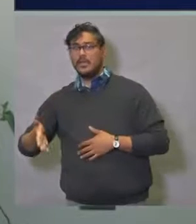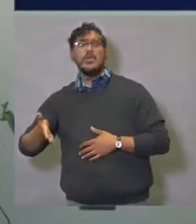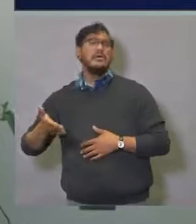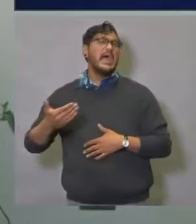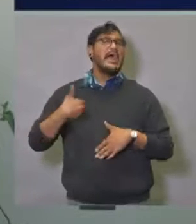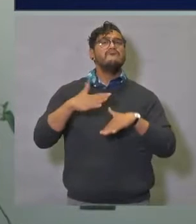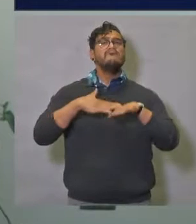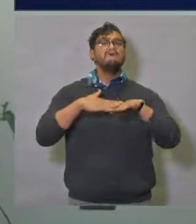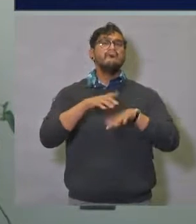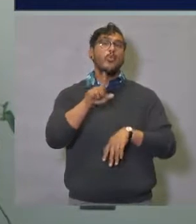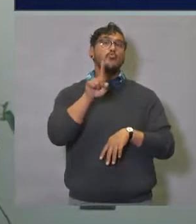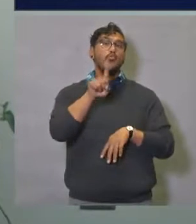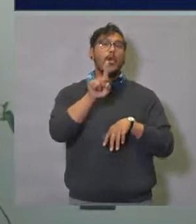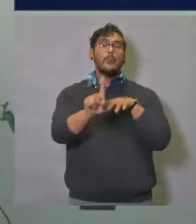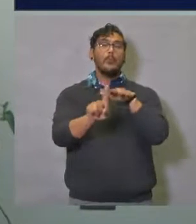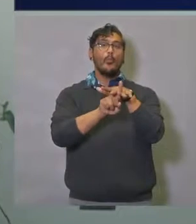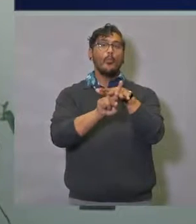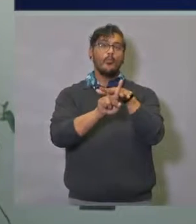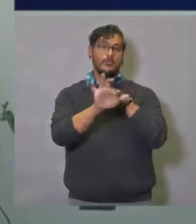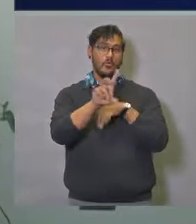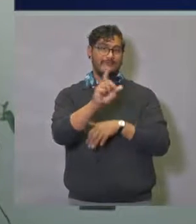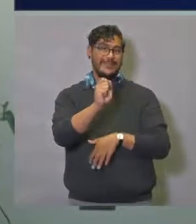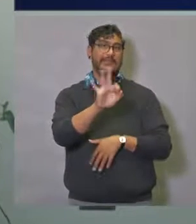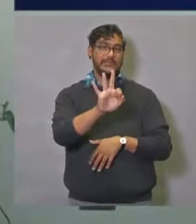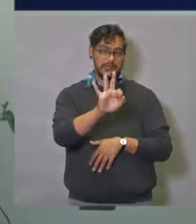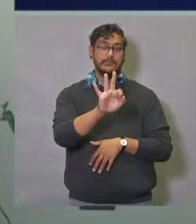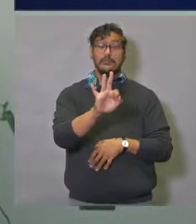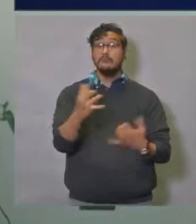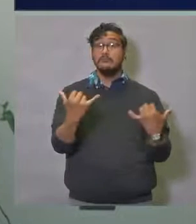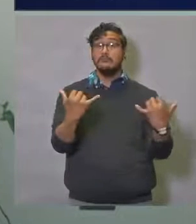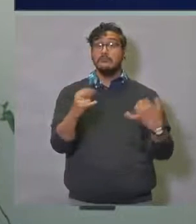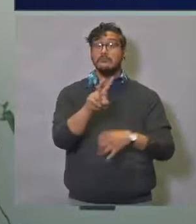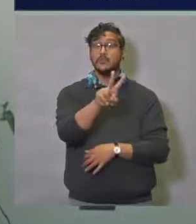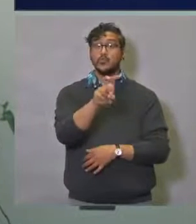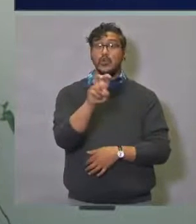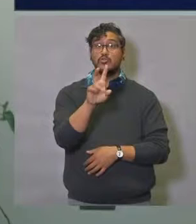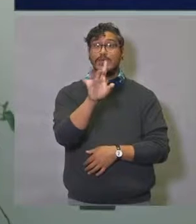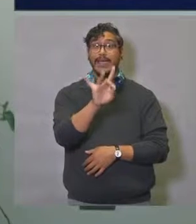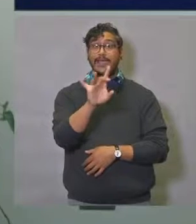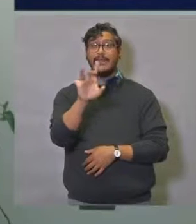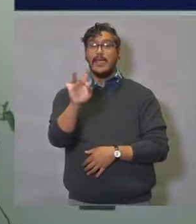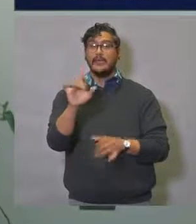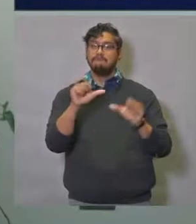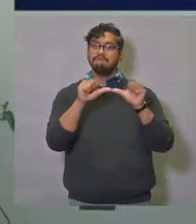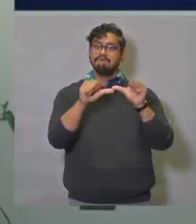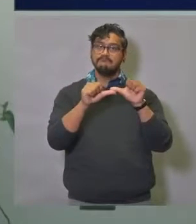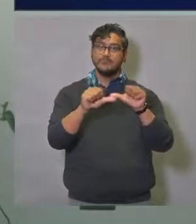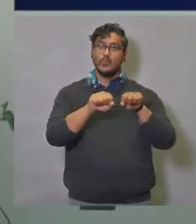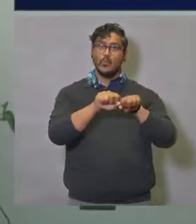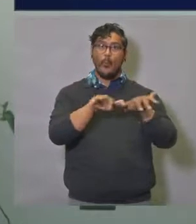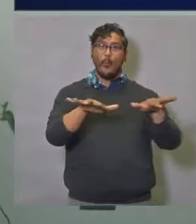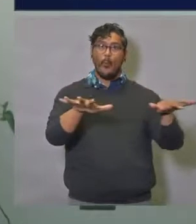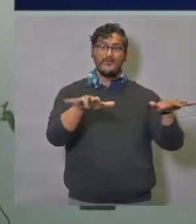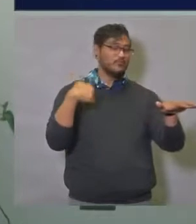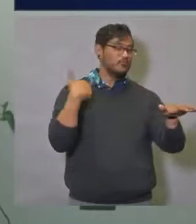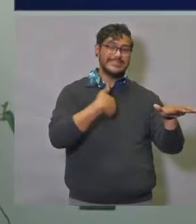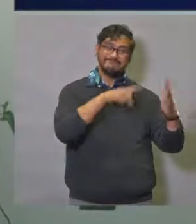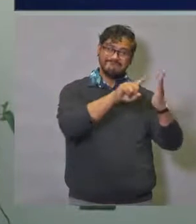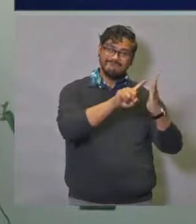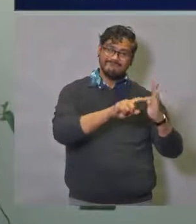AND NONRESIDENTIAL SETTINGS WITH AT LEAST ONE CONFIRMED CASE OF